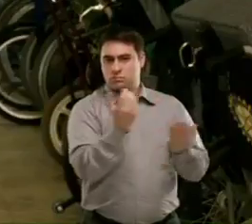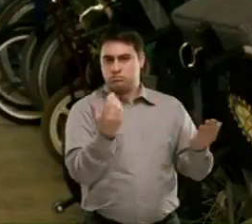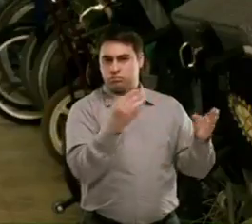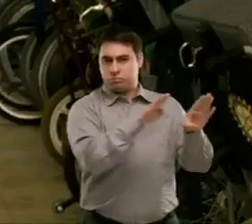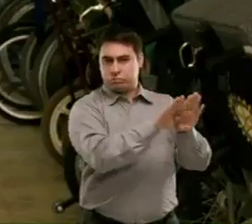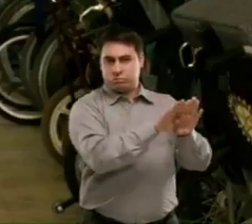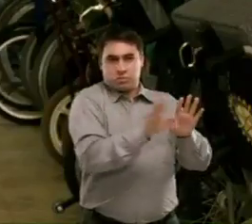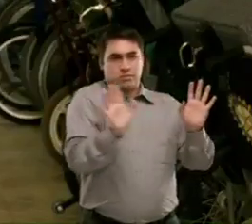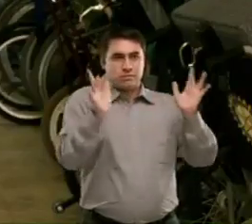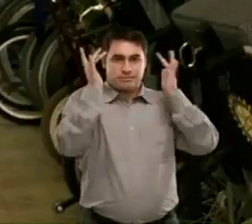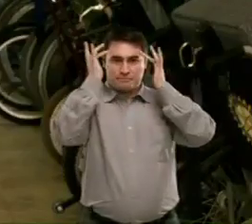Because what we hear even from the media is that the APAEs are being shut down.